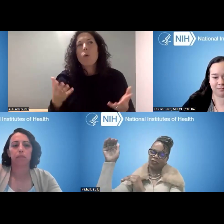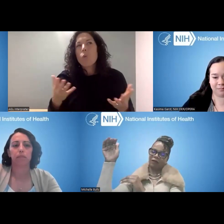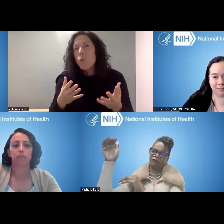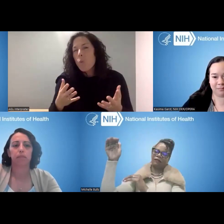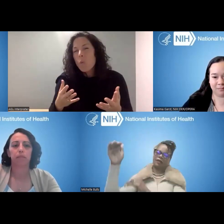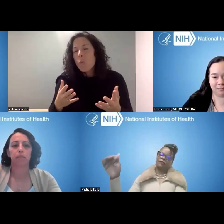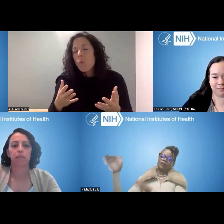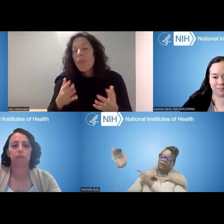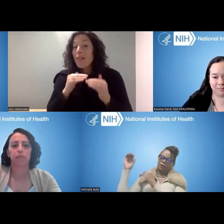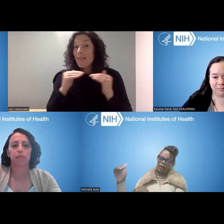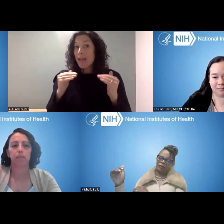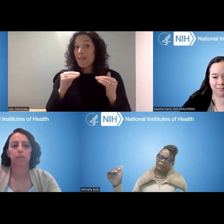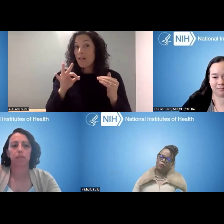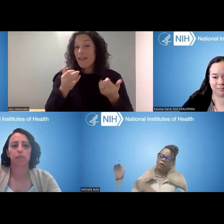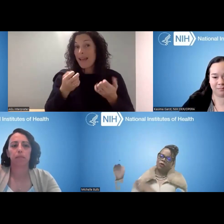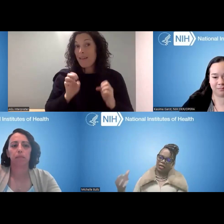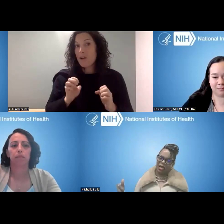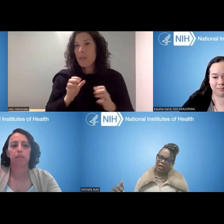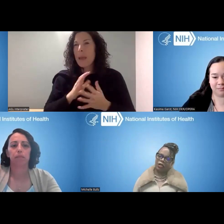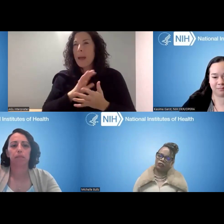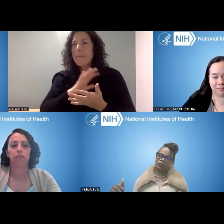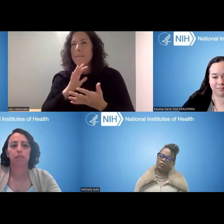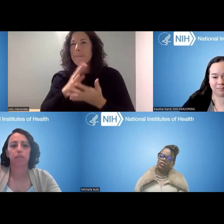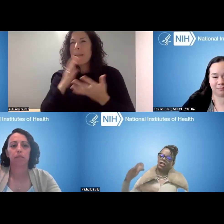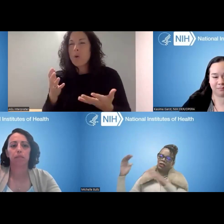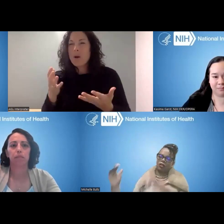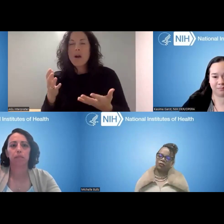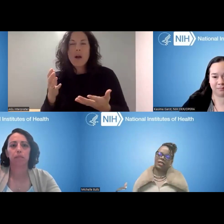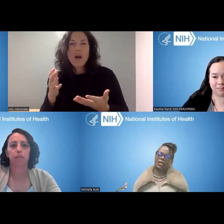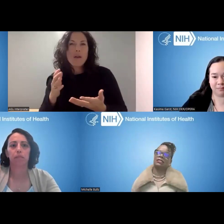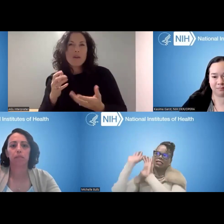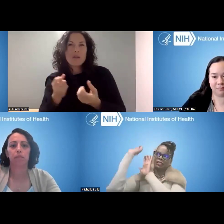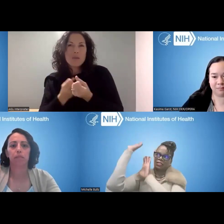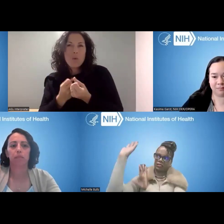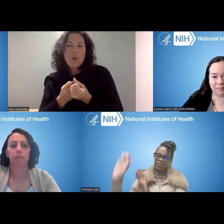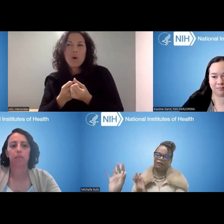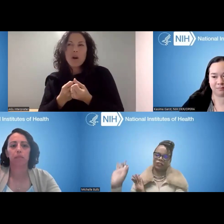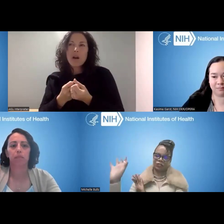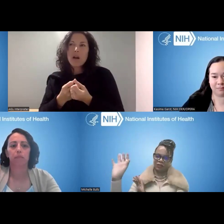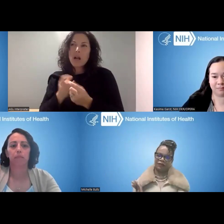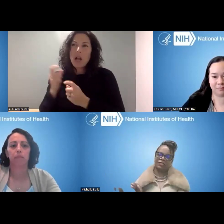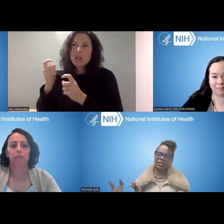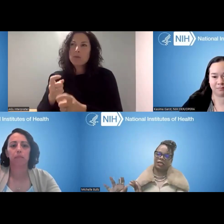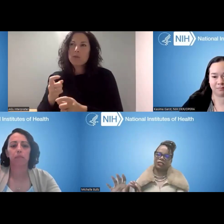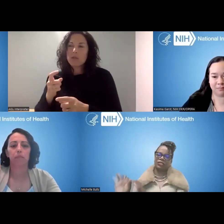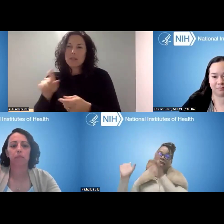the level of effort, the amount of support, in-kind contribution and all those kinds of things specific to the investigators